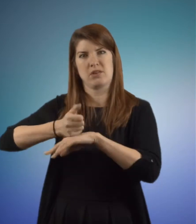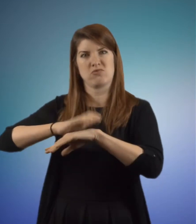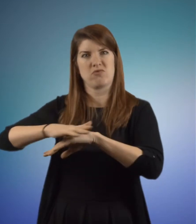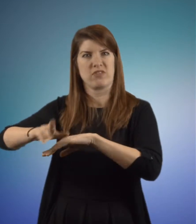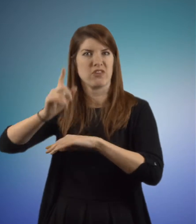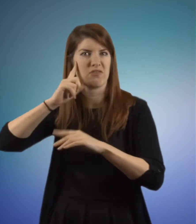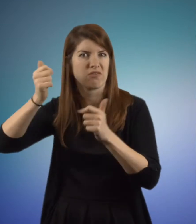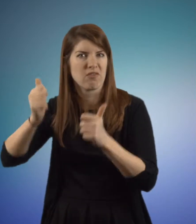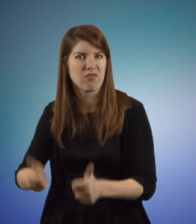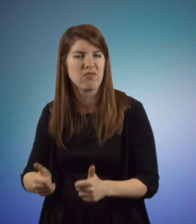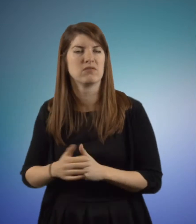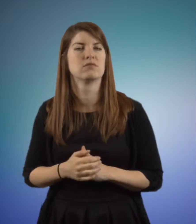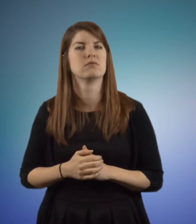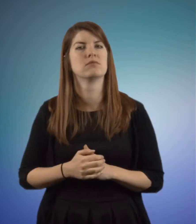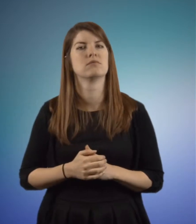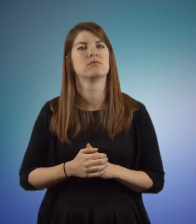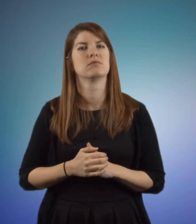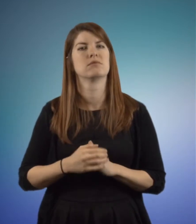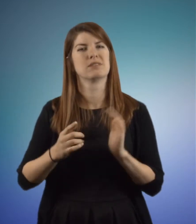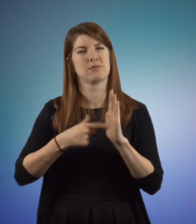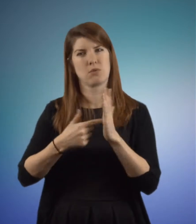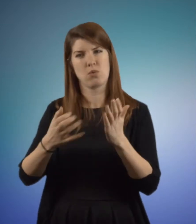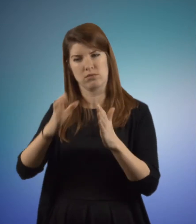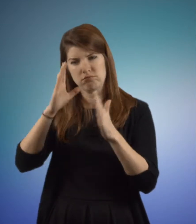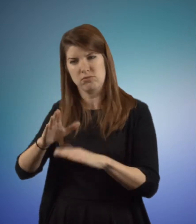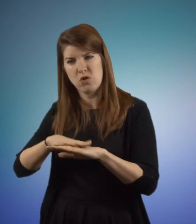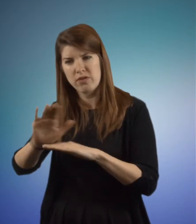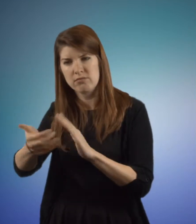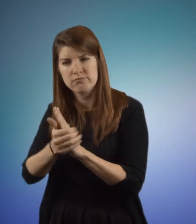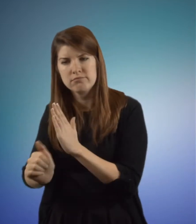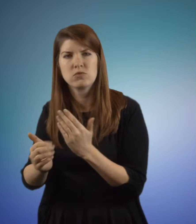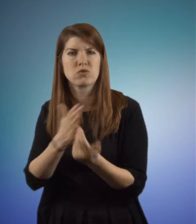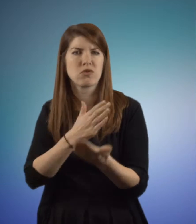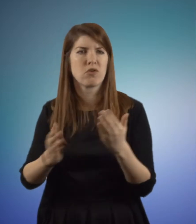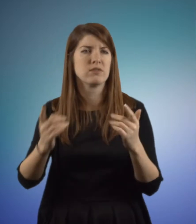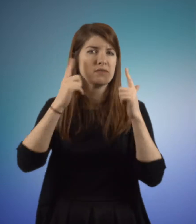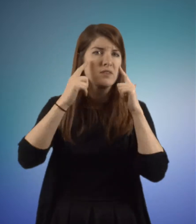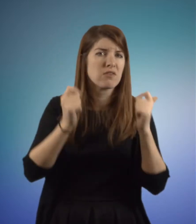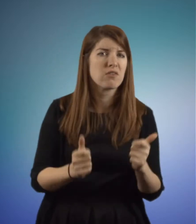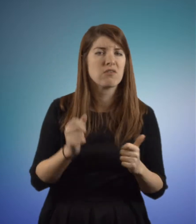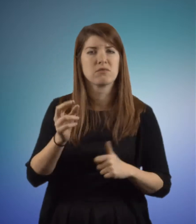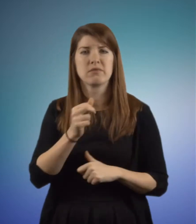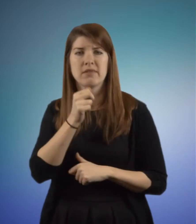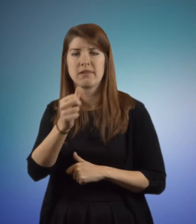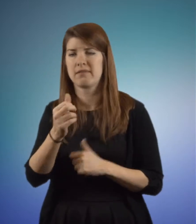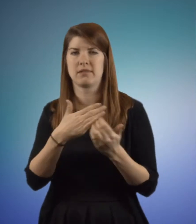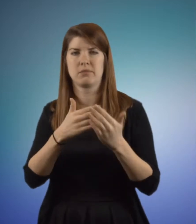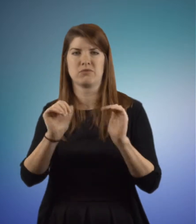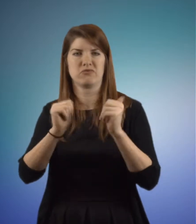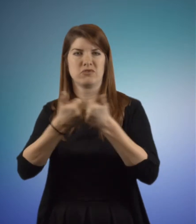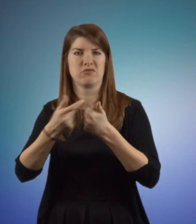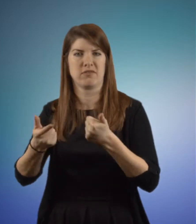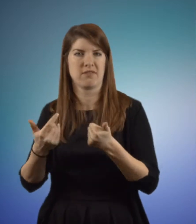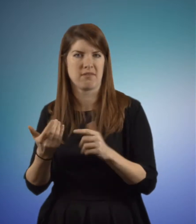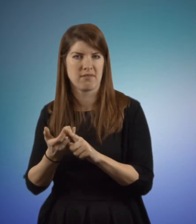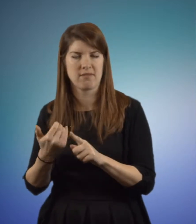Sometimes we want to get to the aptitude that they have irregardless of what challenges present from having those other issues.